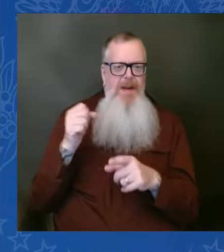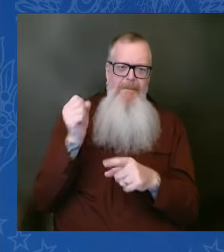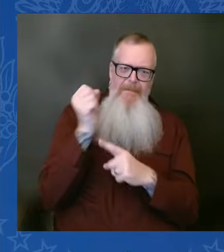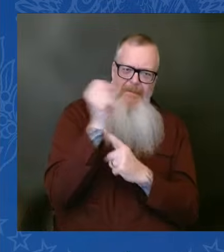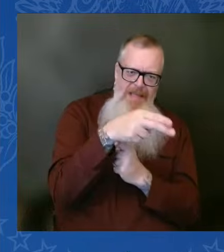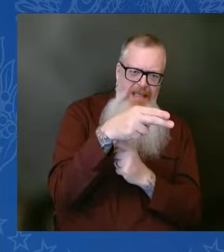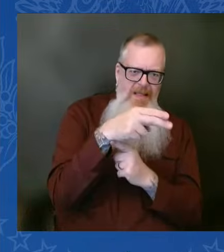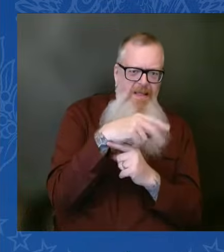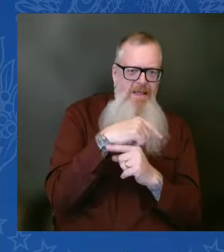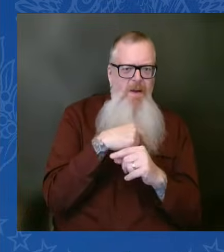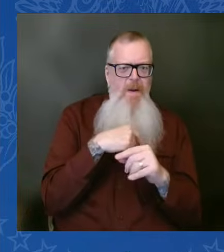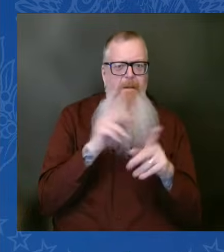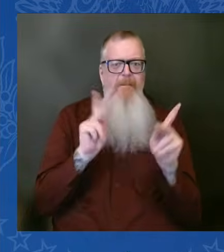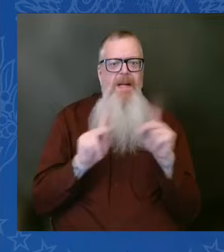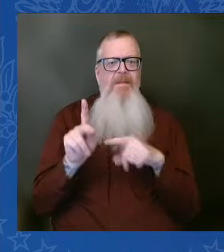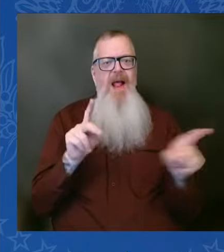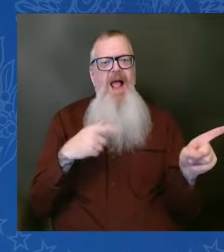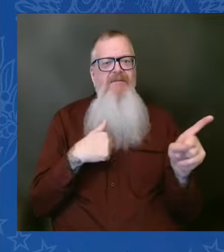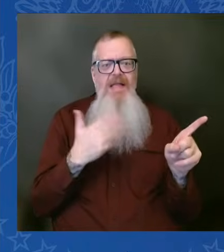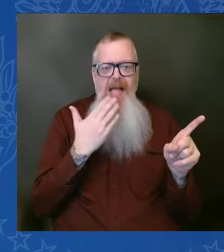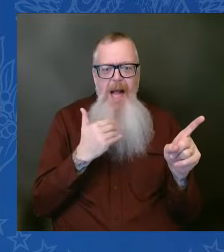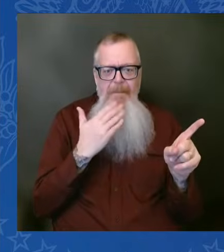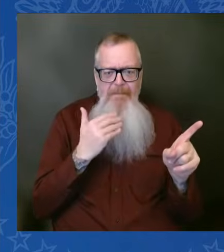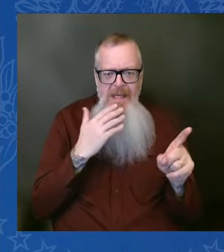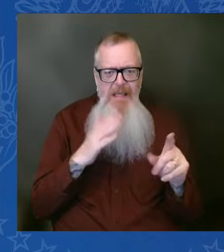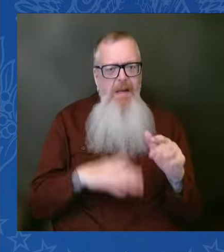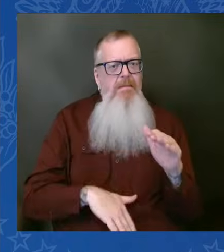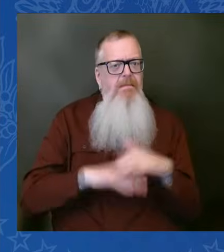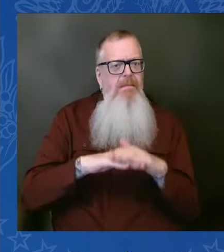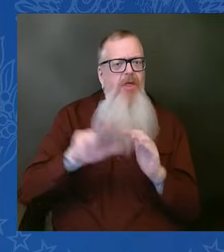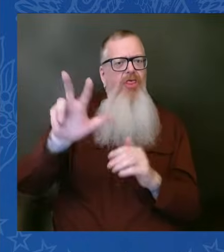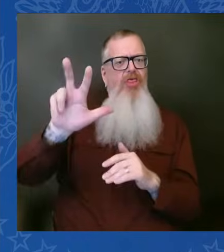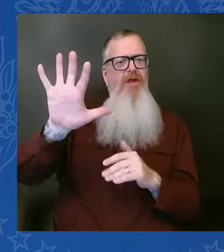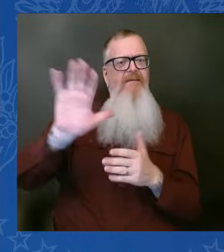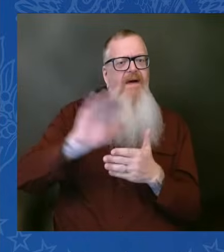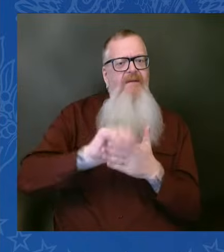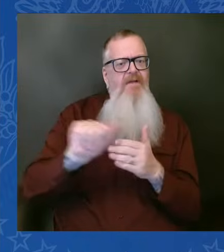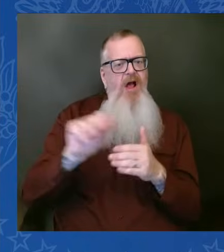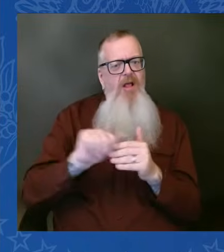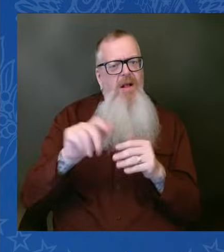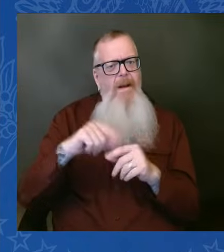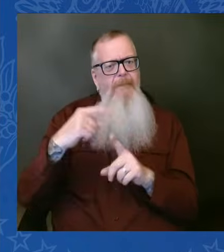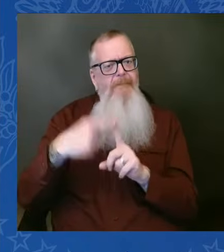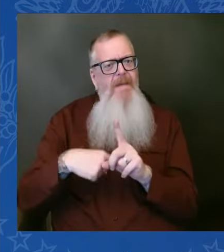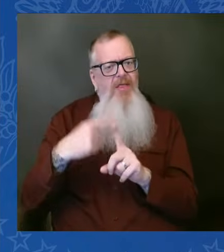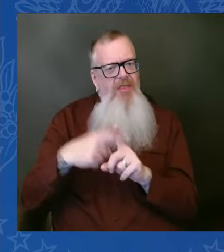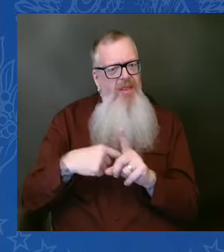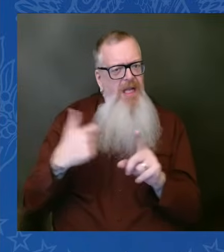close to the average of $400 a month. You know, when I was trying to sell this to the American public,